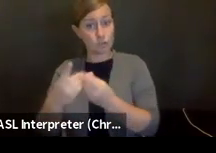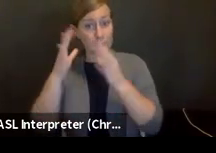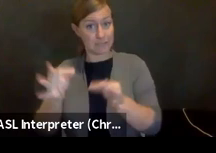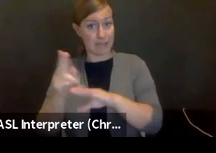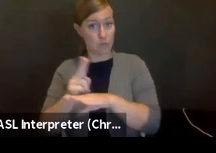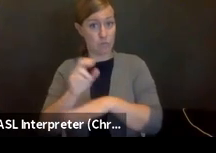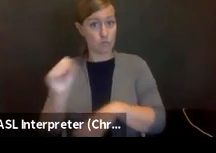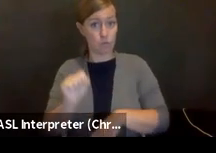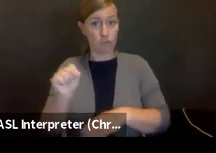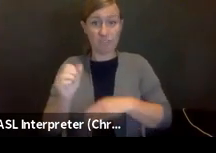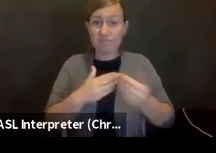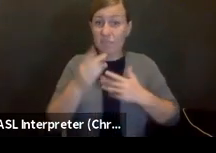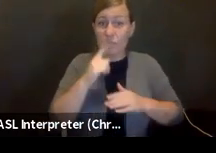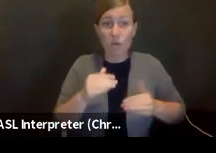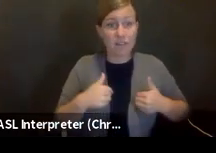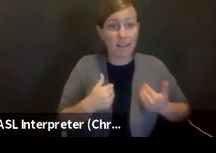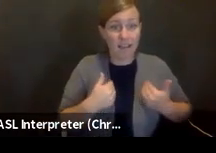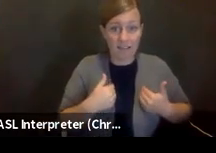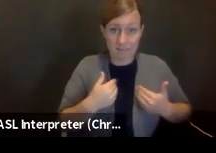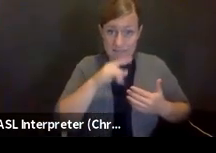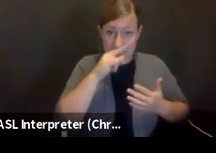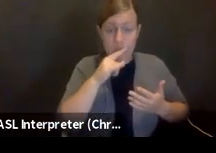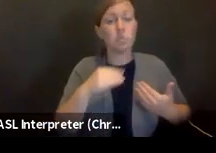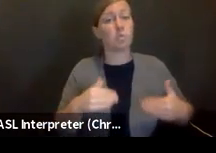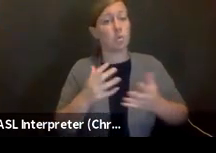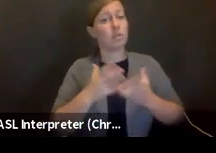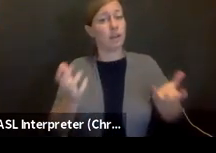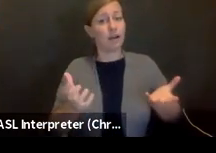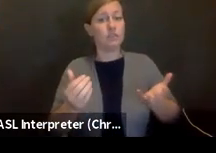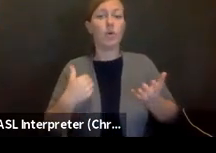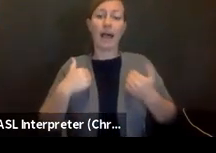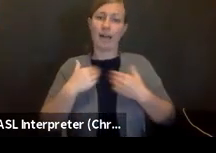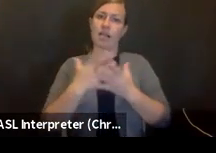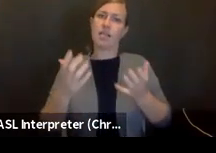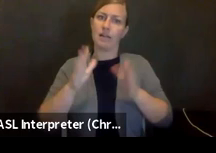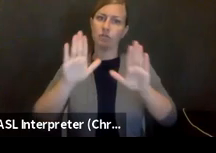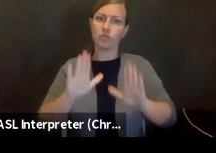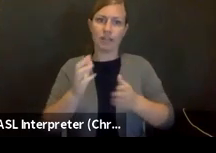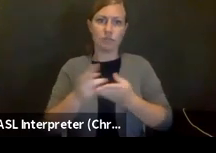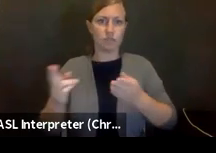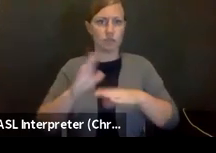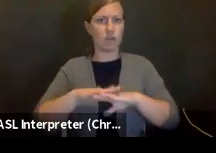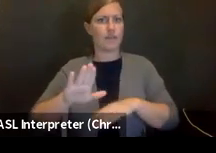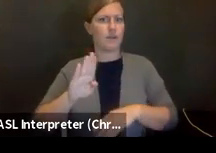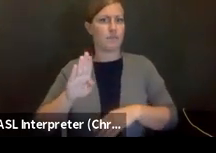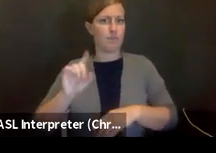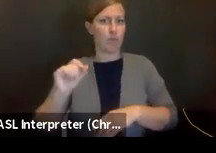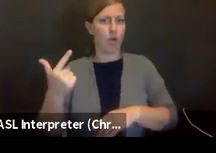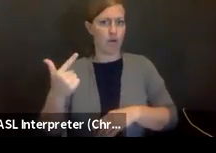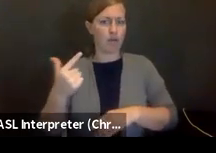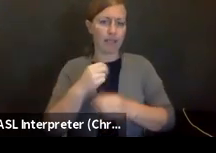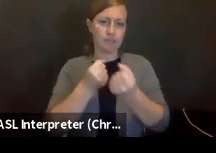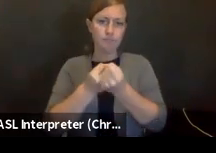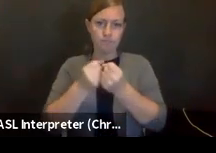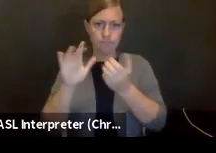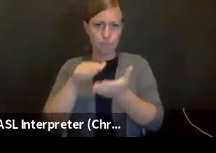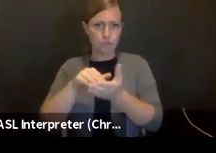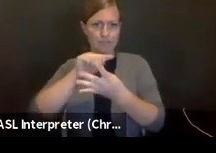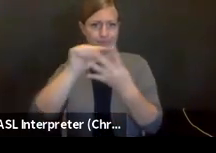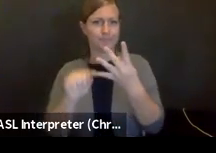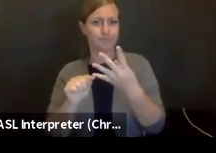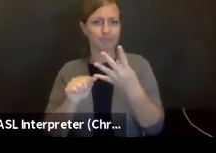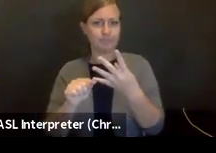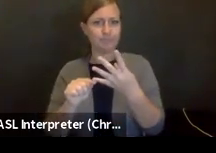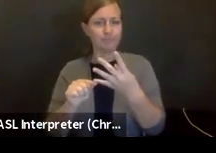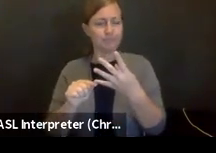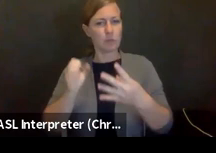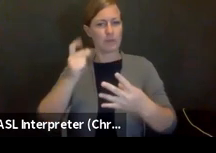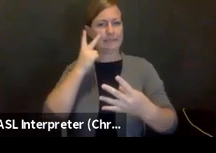ESD 189 - Amy Colburn: It can be, it's a lot. So there are some great school energy resources on their blog and their support center for using school G for little so I've included a couple links here.